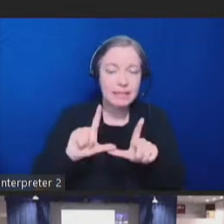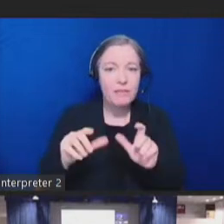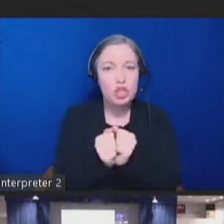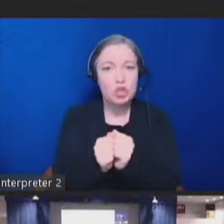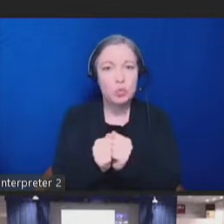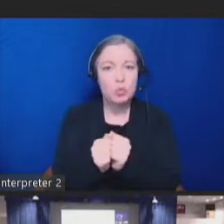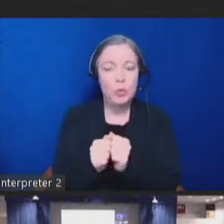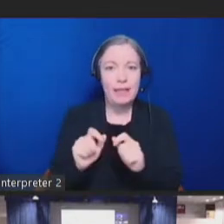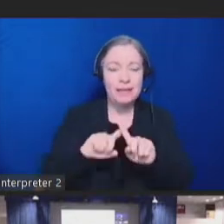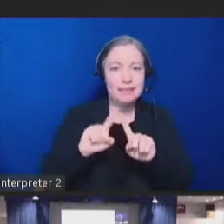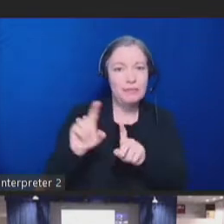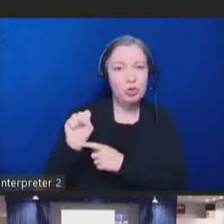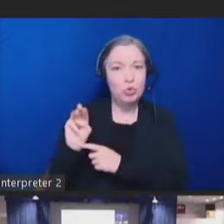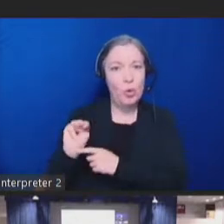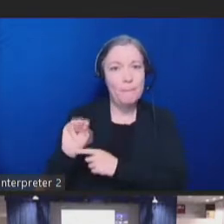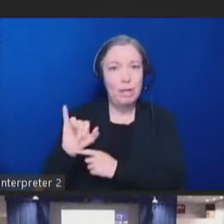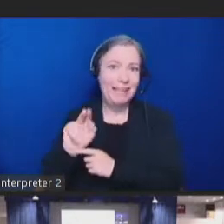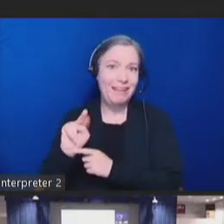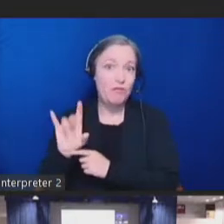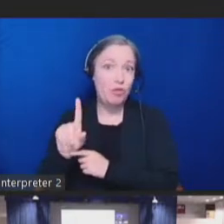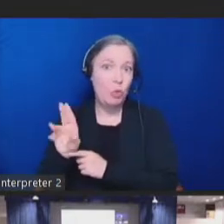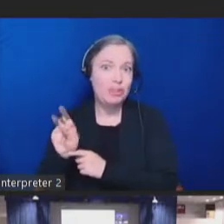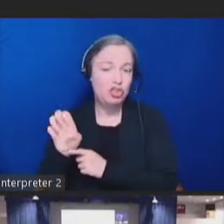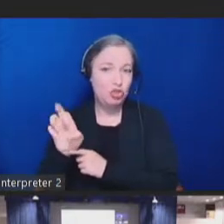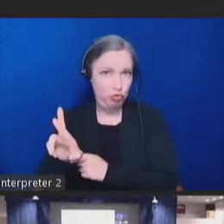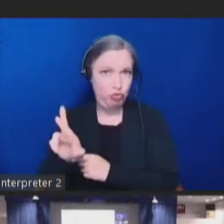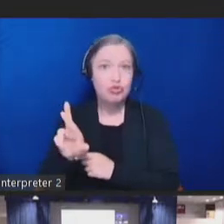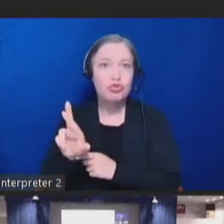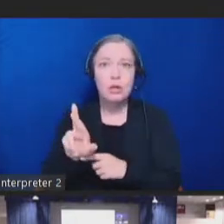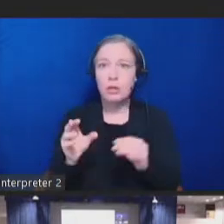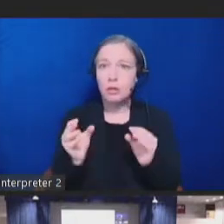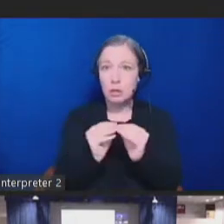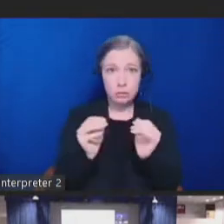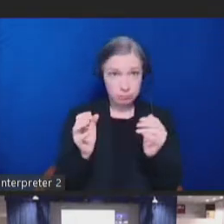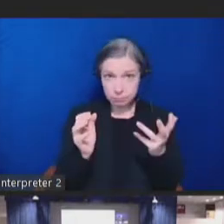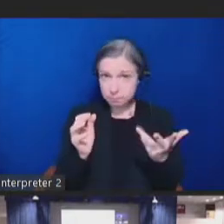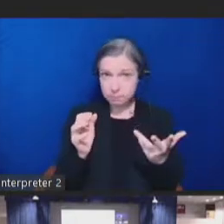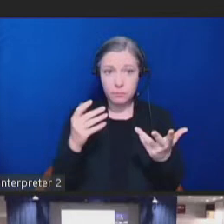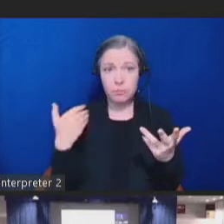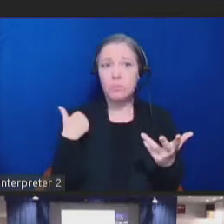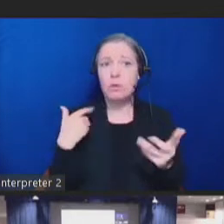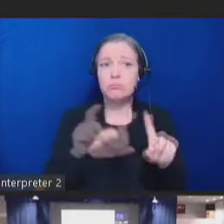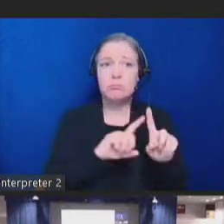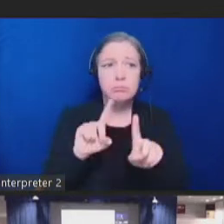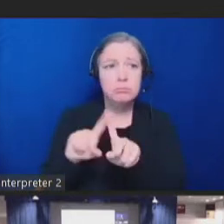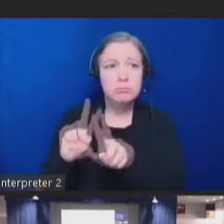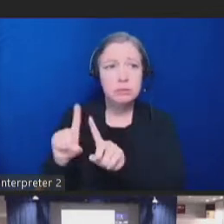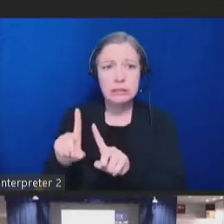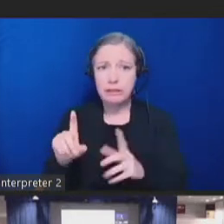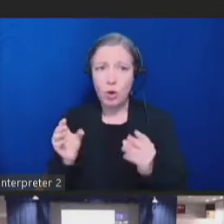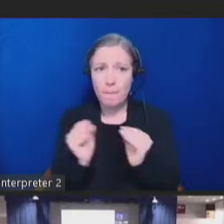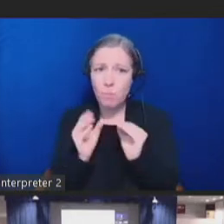We organized nearly 3000 in-person and -- events and pop-up clinics with organizational partners